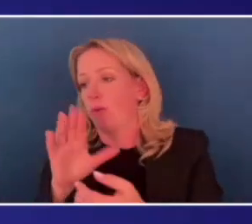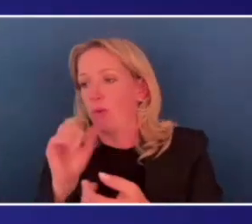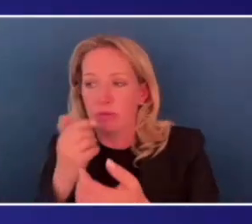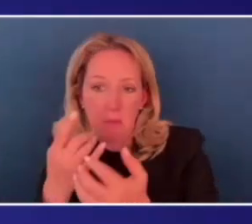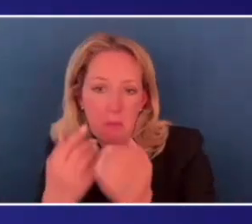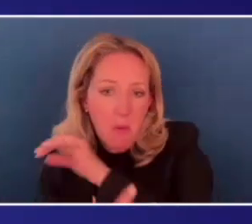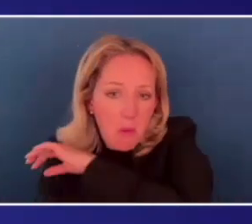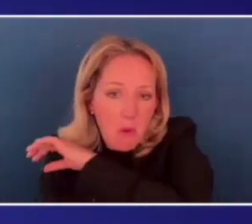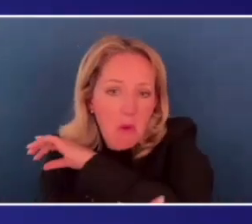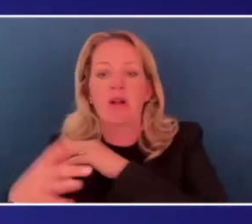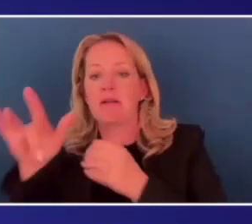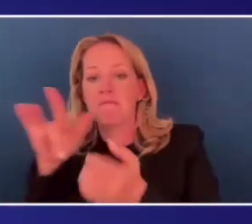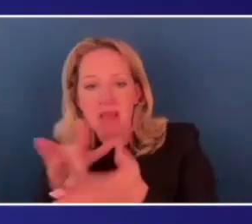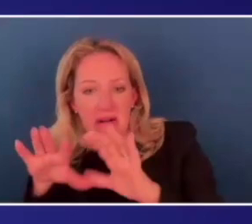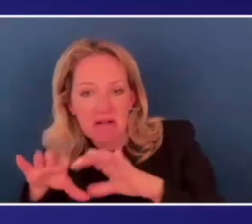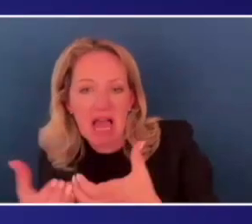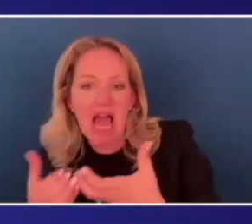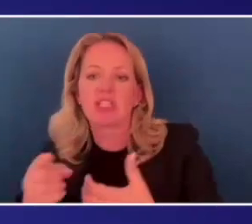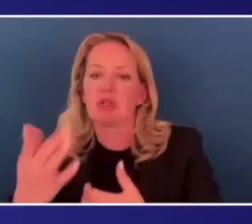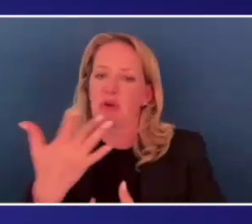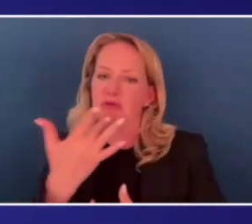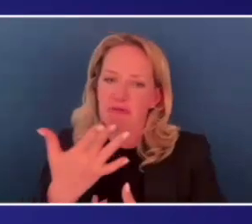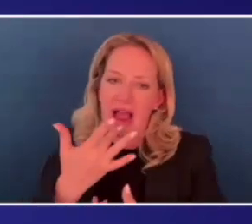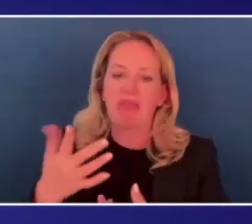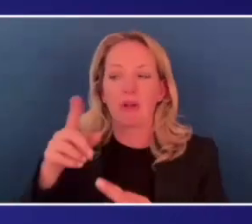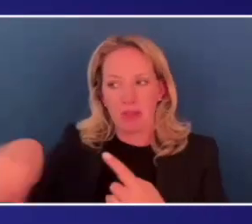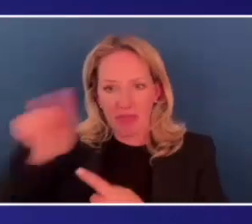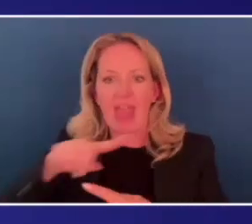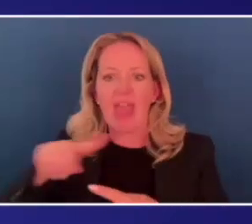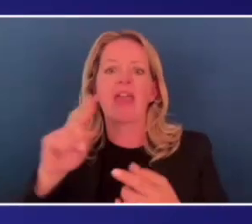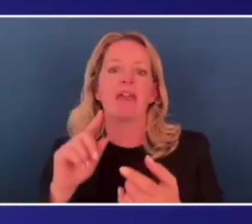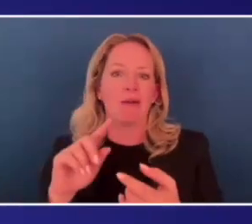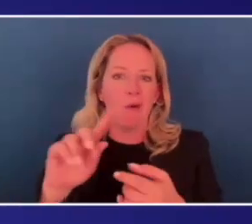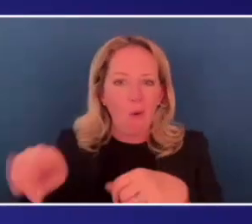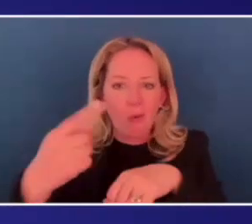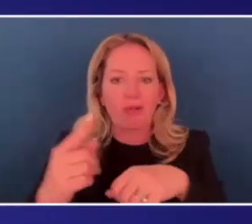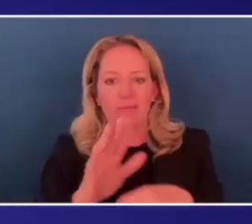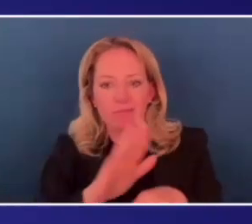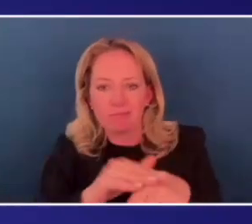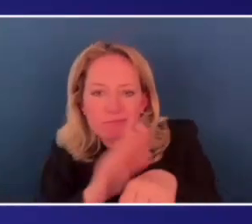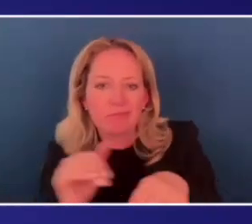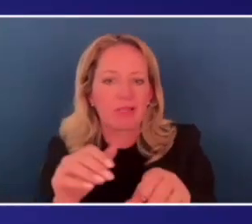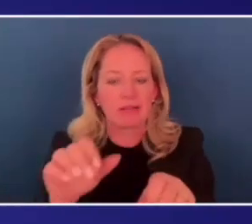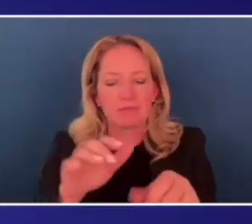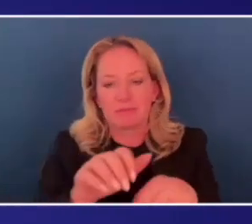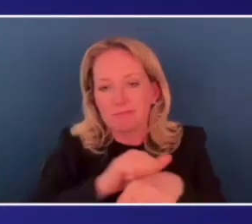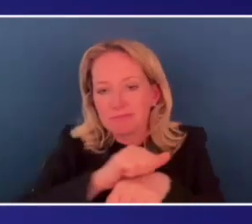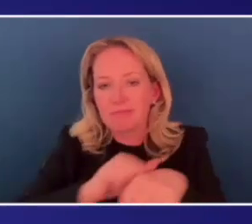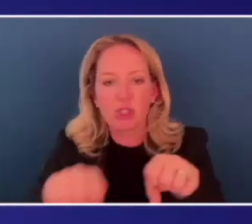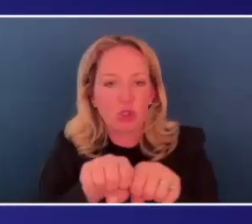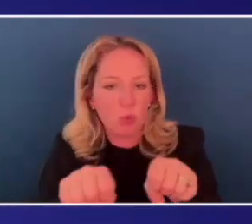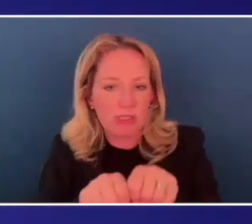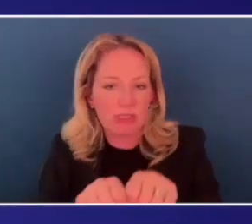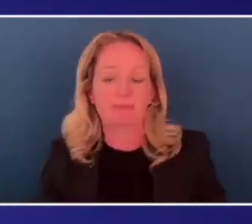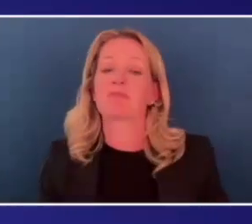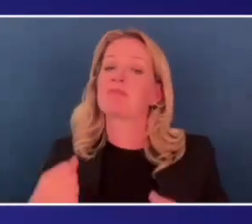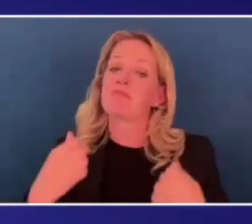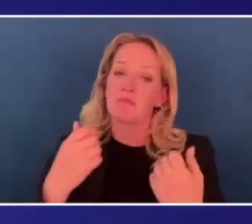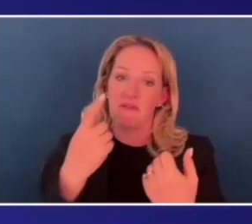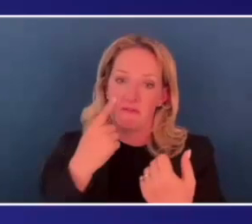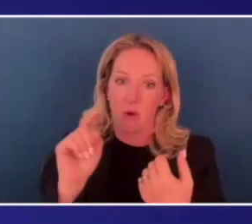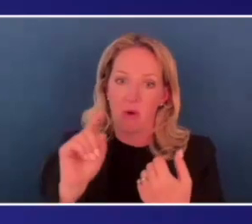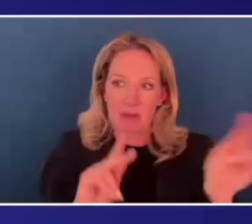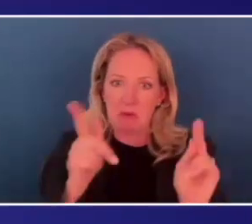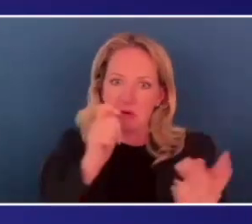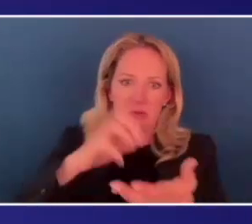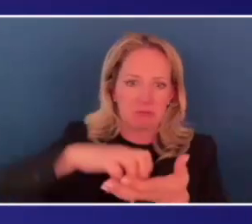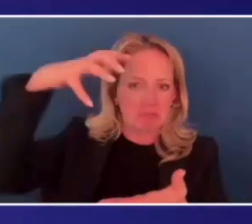Wipe the rings of Linda McMea. It is time for these billionaires. Just to go flow on their yachts in the Mediterranean and leave.